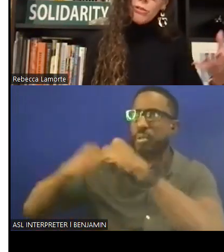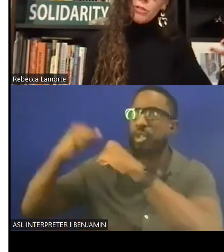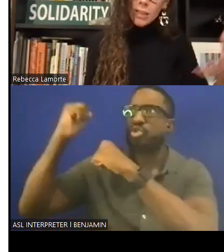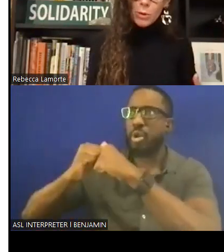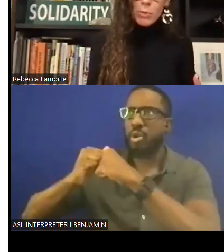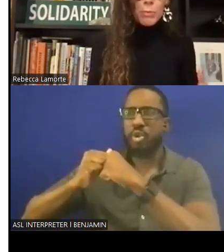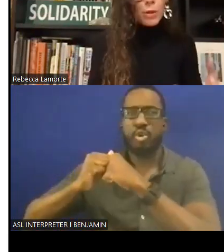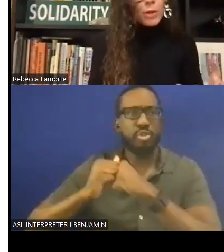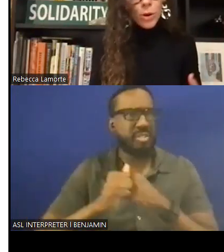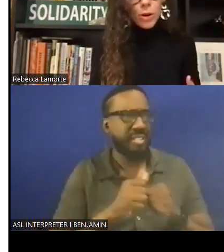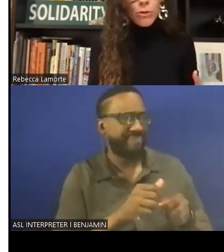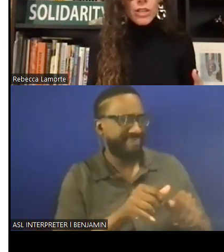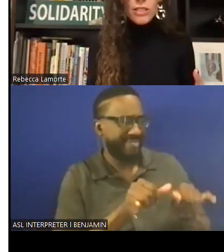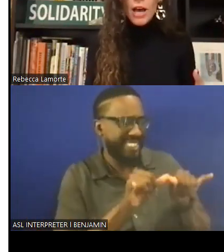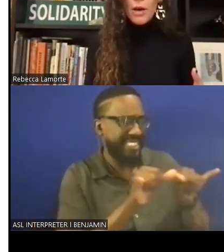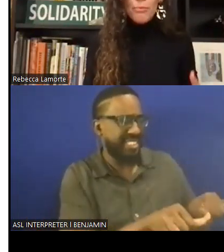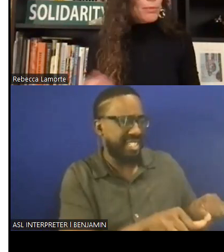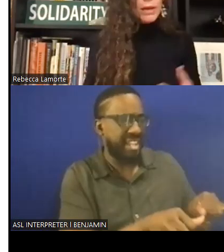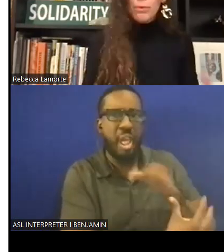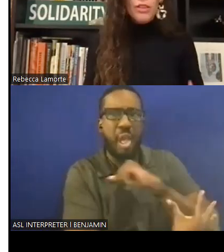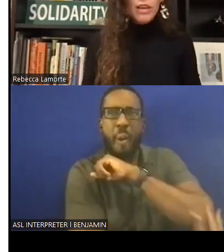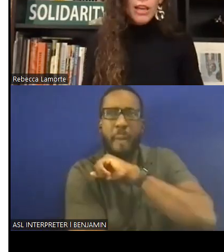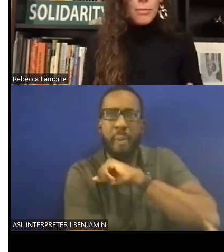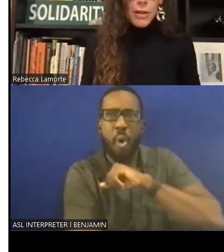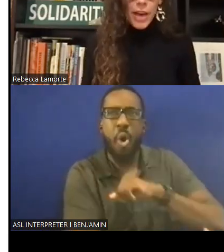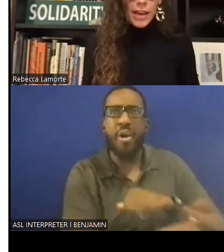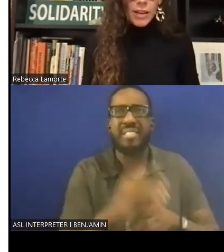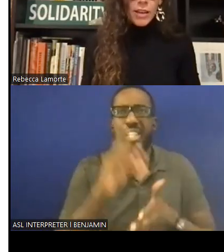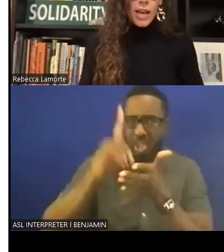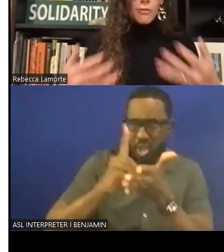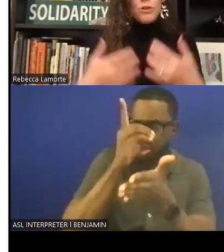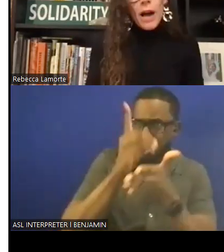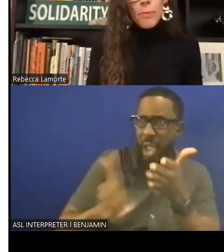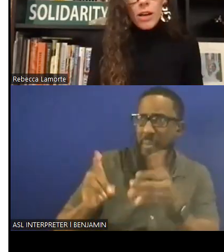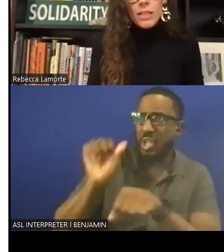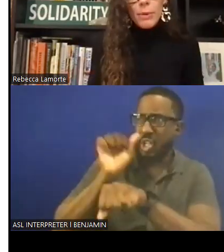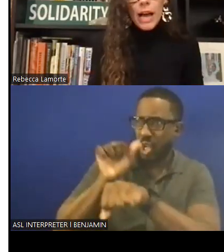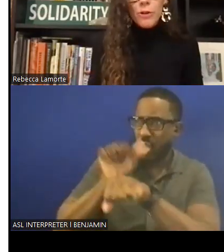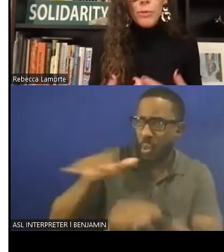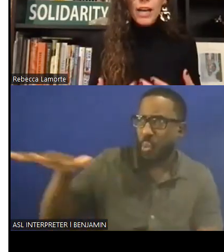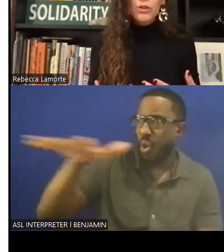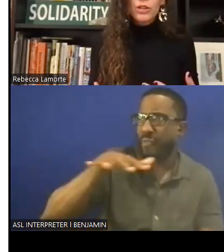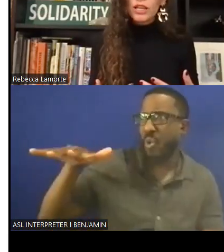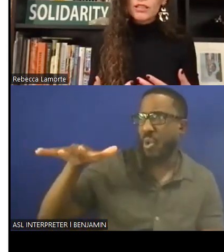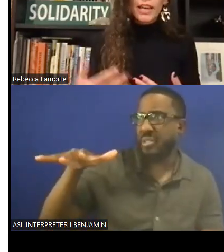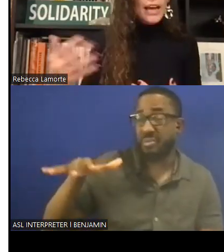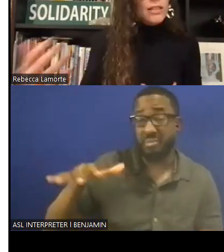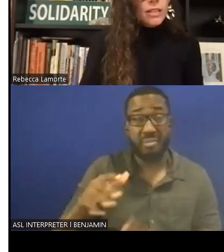for disabled people in the workforce. But people aren't thinking about that. And for my policy platform, I included things like ending